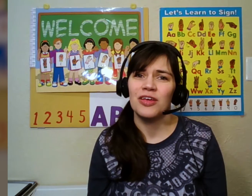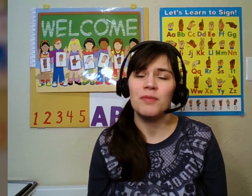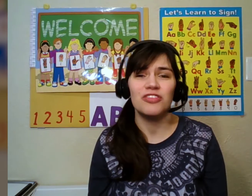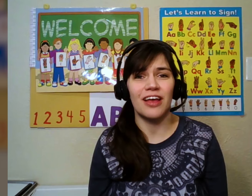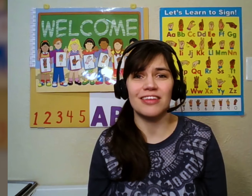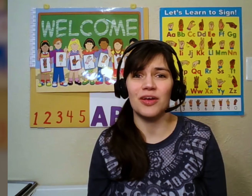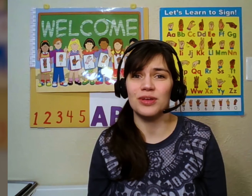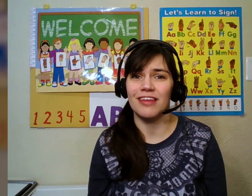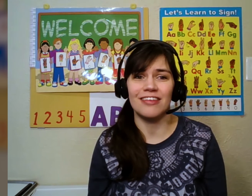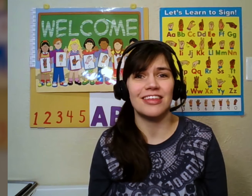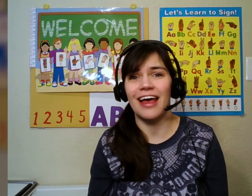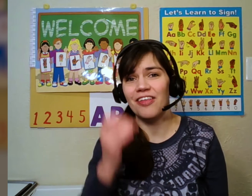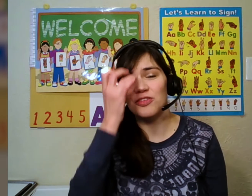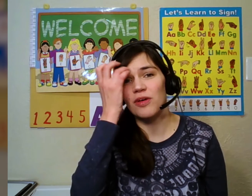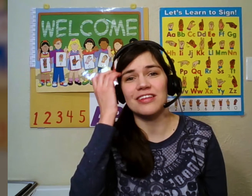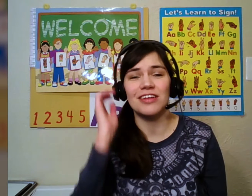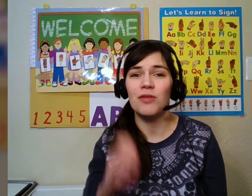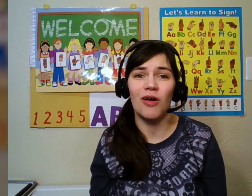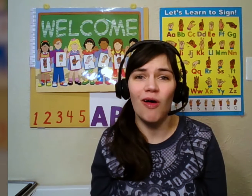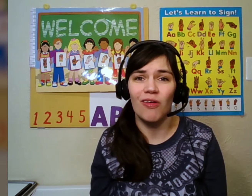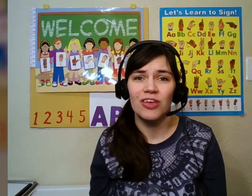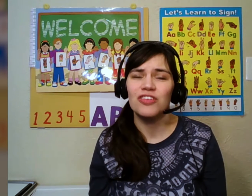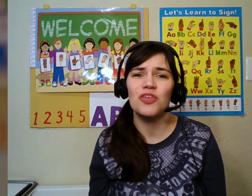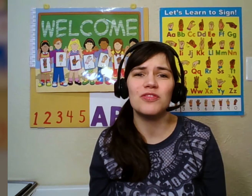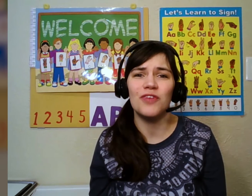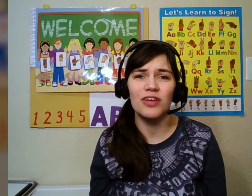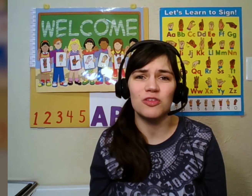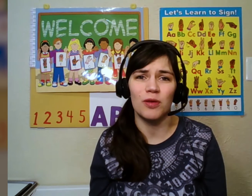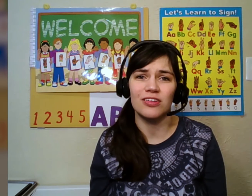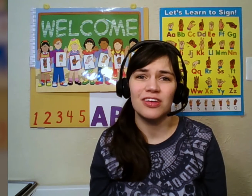Mr. Gallaudet realized that Alice wasn't dumb at all; she was very smart.